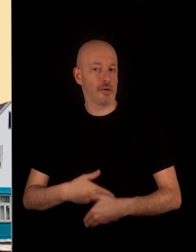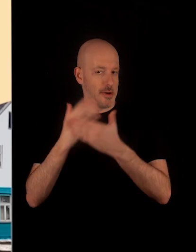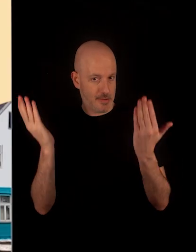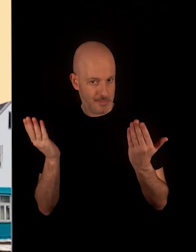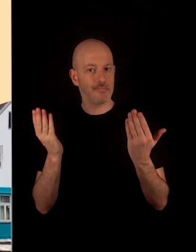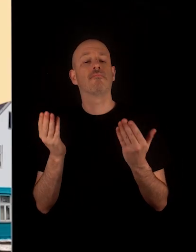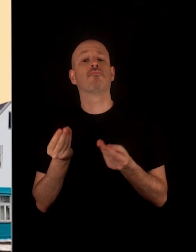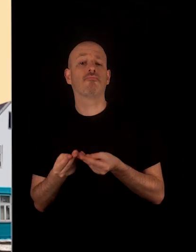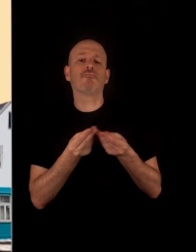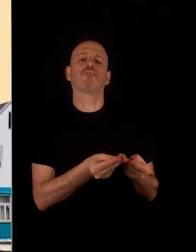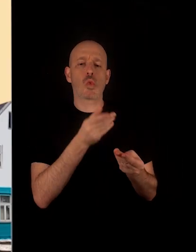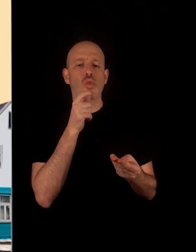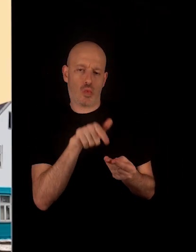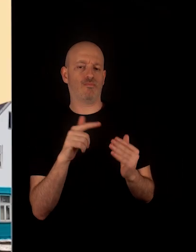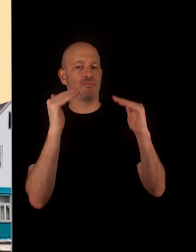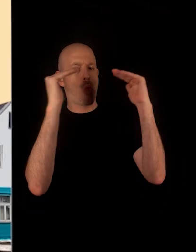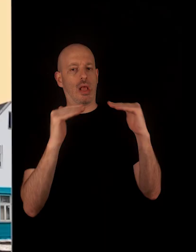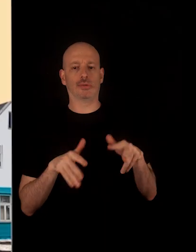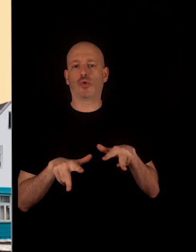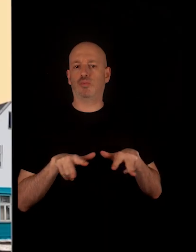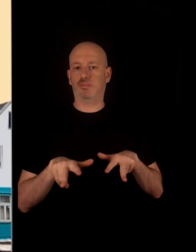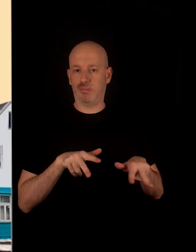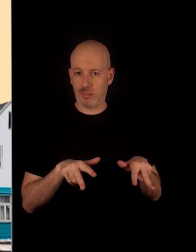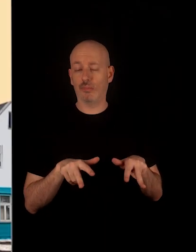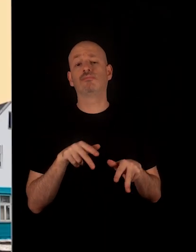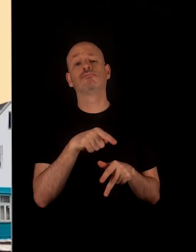So in the next call you will be able to reapply.